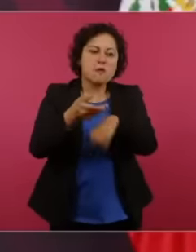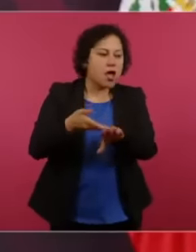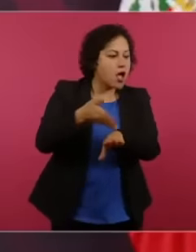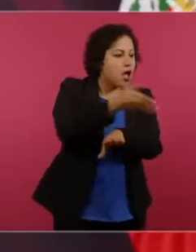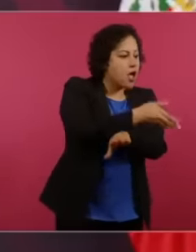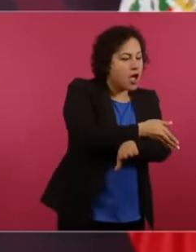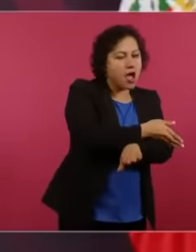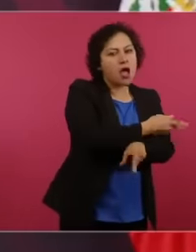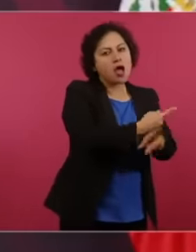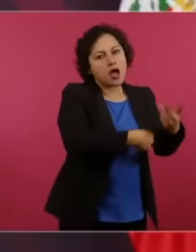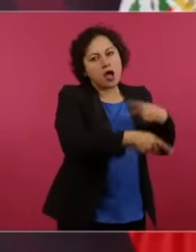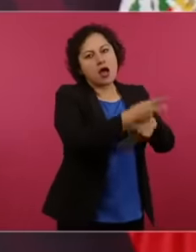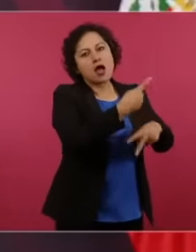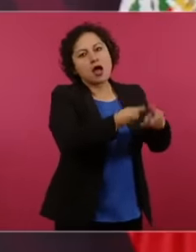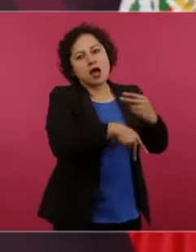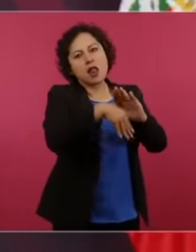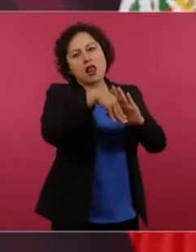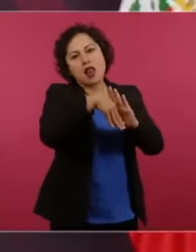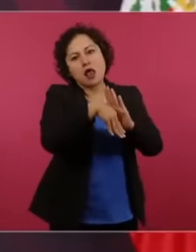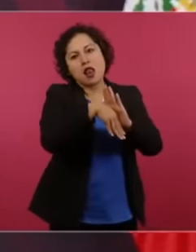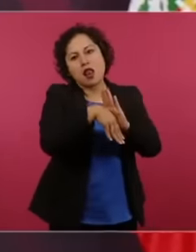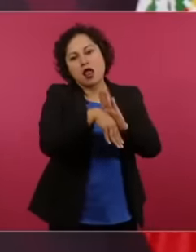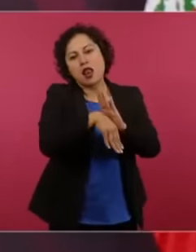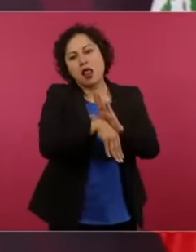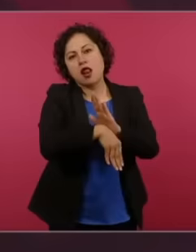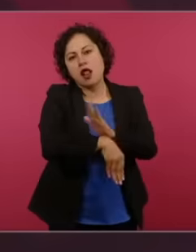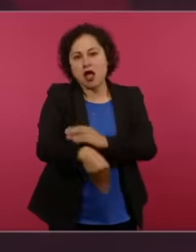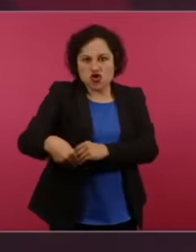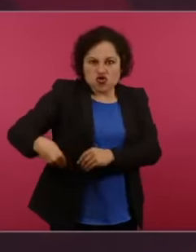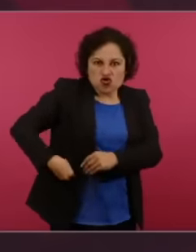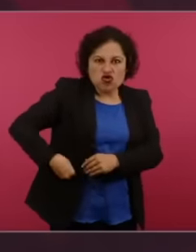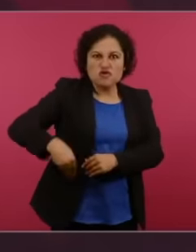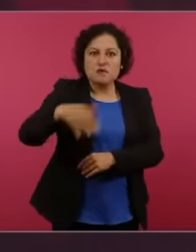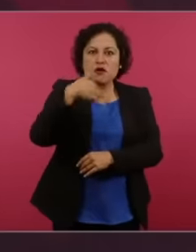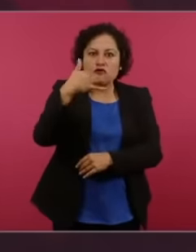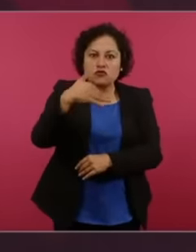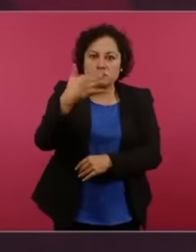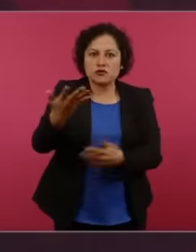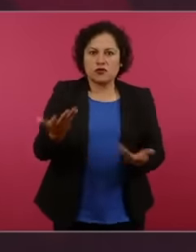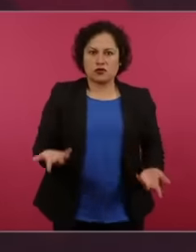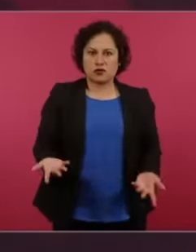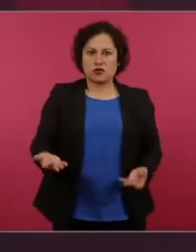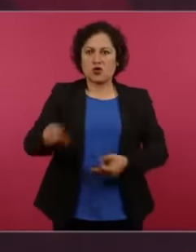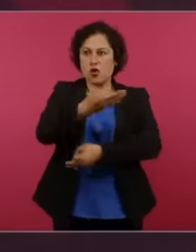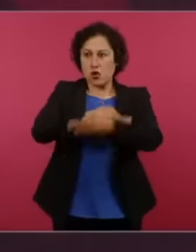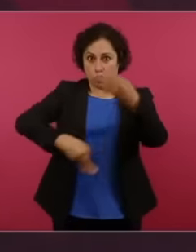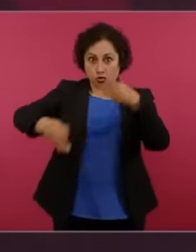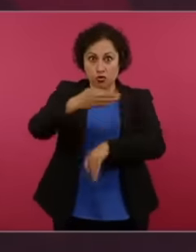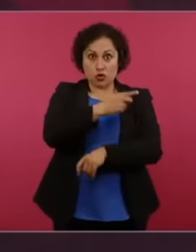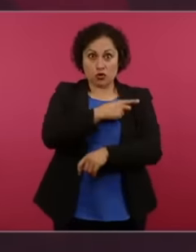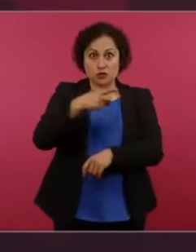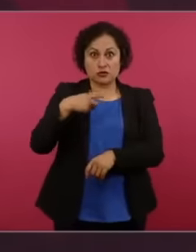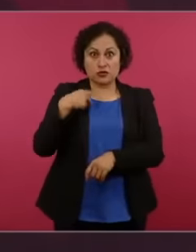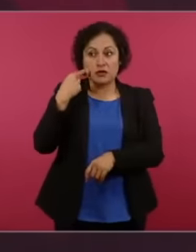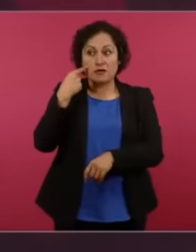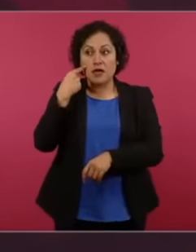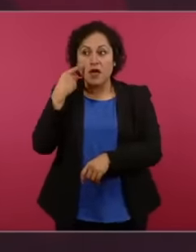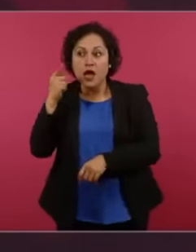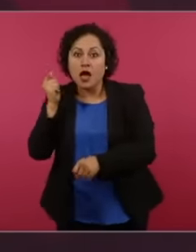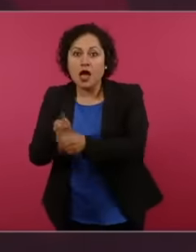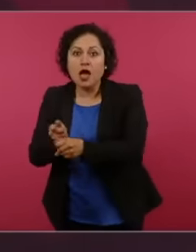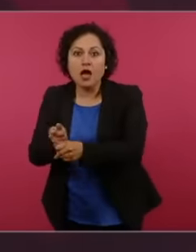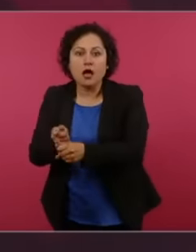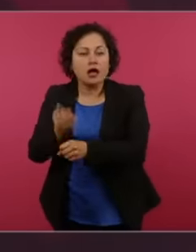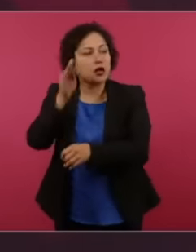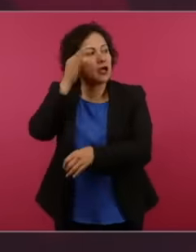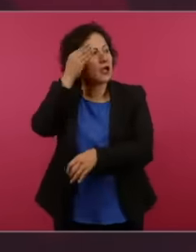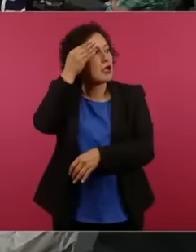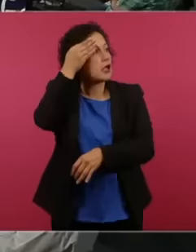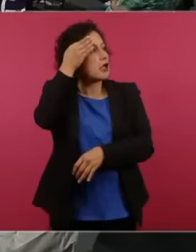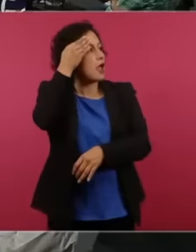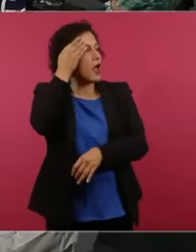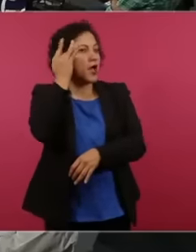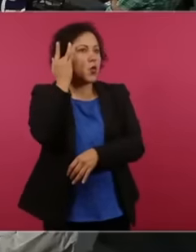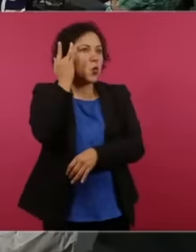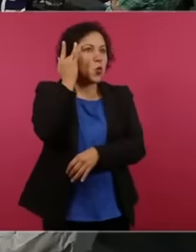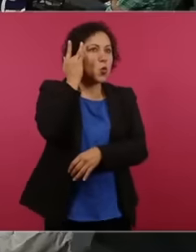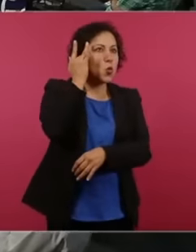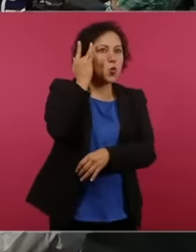with hypocrisy, not with cynicism, but truly with transparency, which is a golden rule of